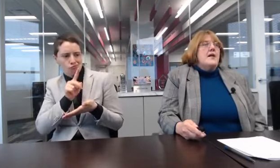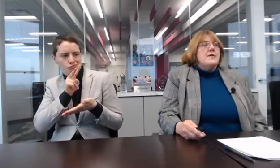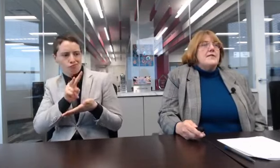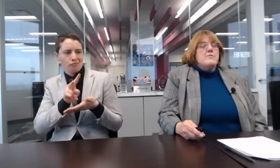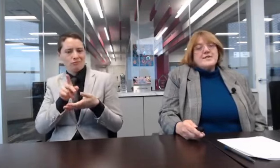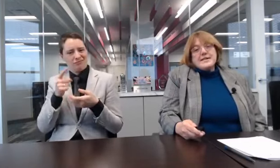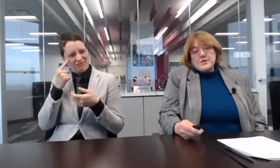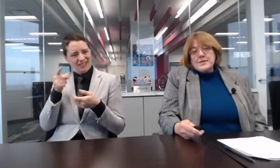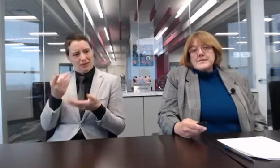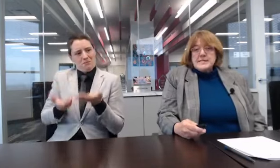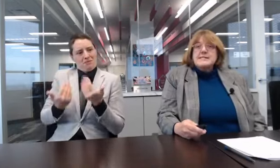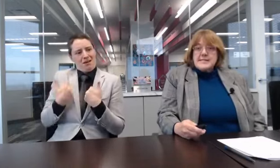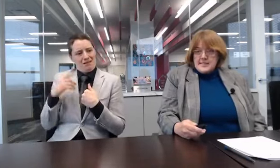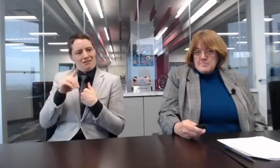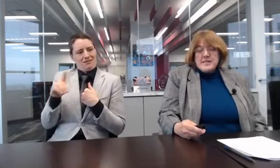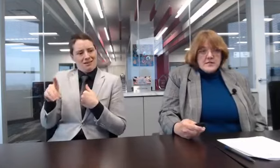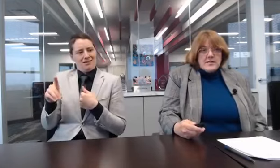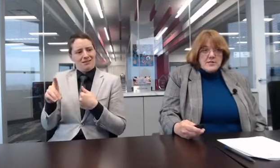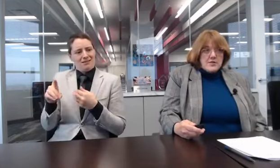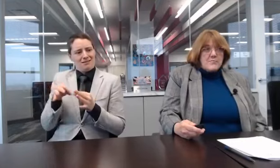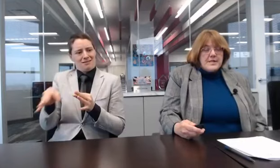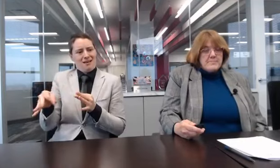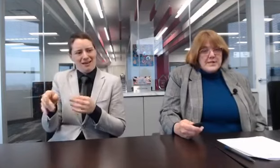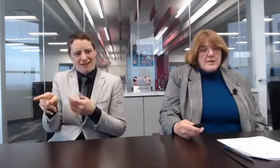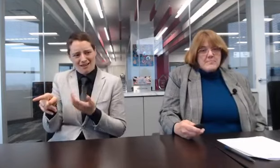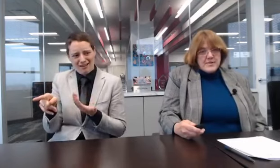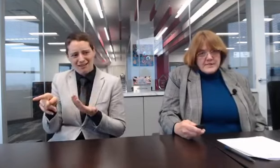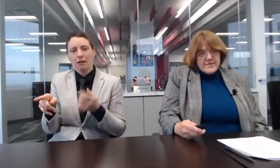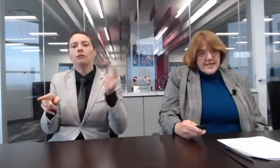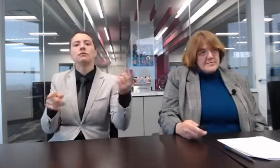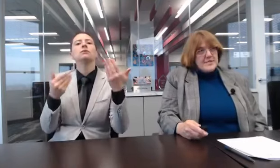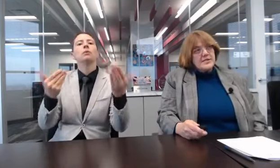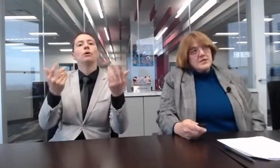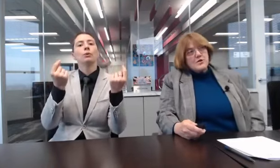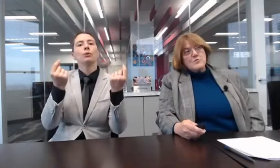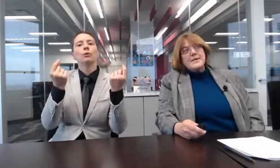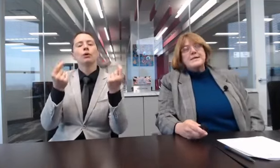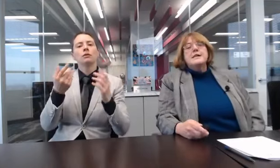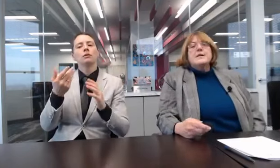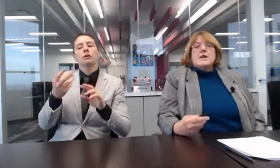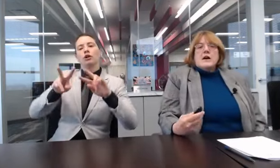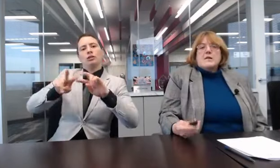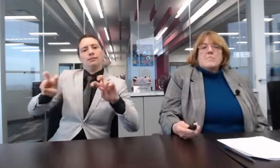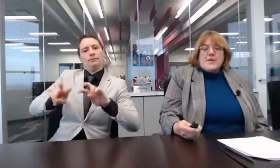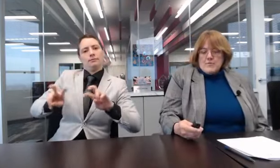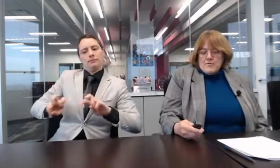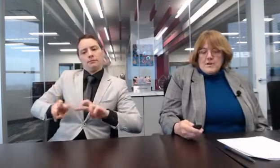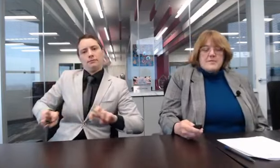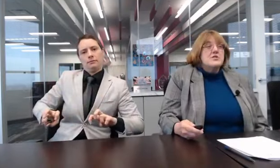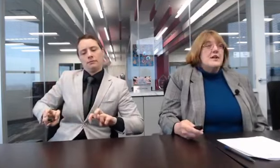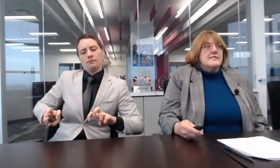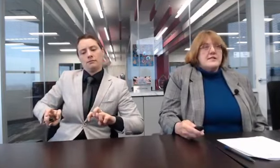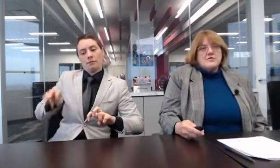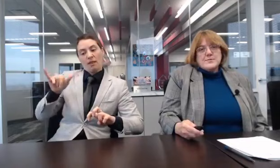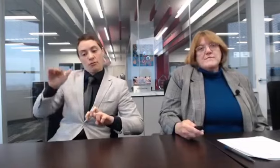And what they do is their assessment to determine, a pretty comprehensive assessment, to determine whether the child's eligible